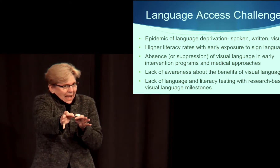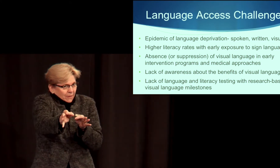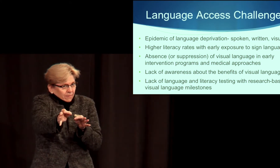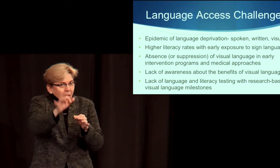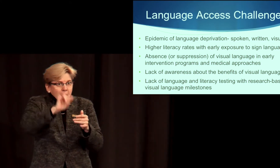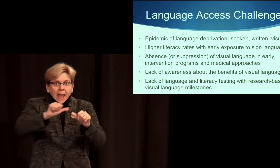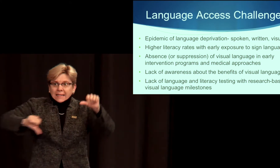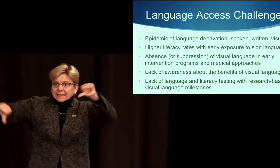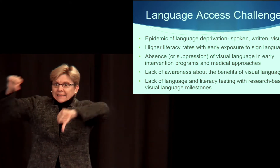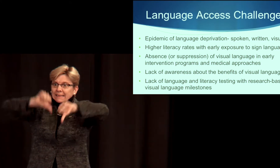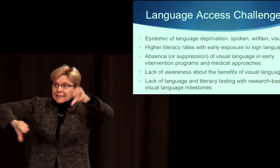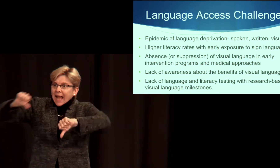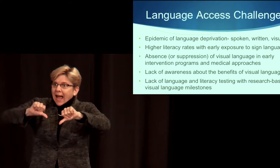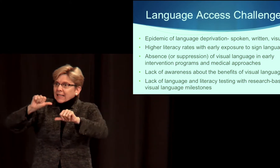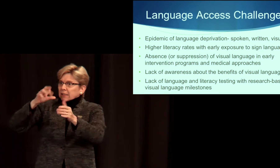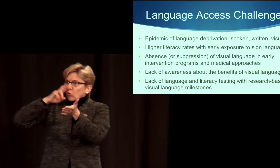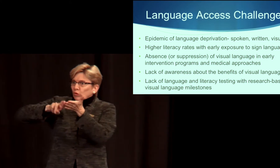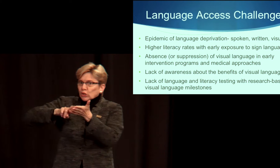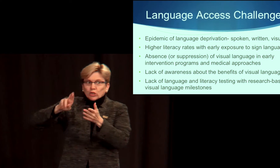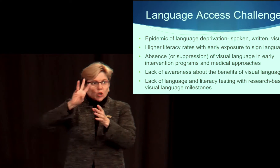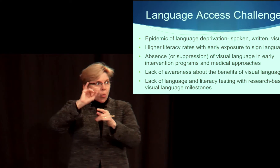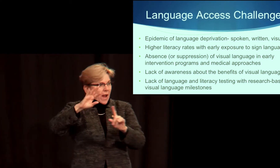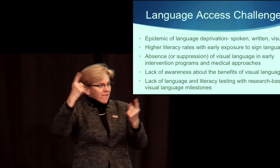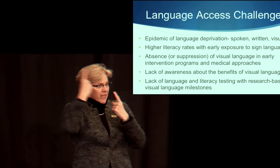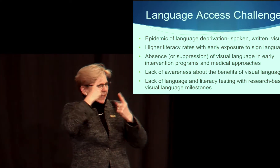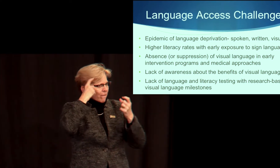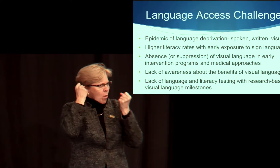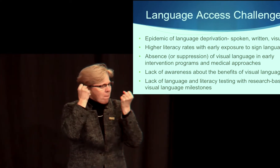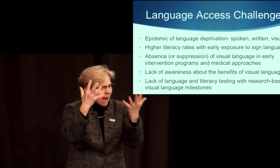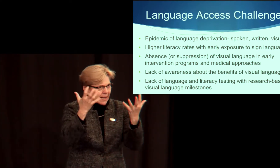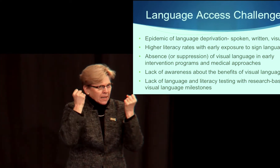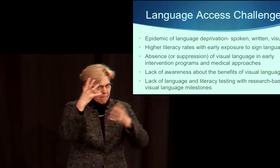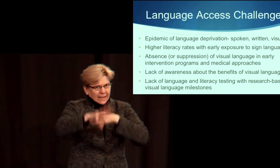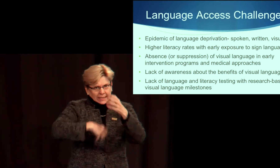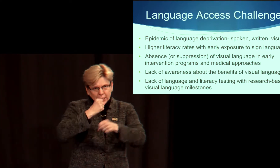We are making a deliberate choice to retain or delay that exposure which has definitely